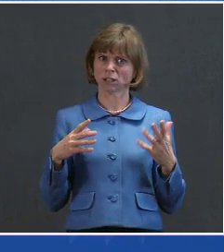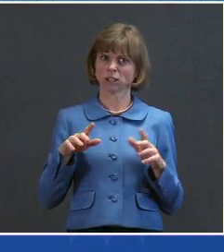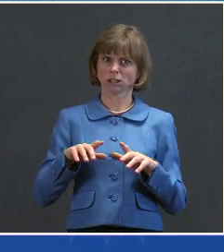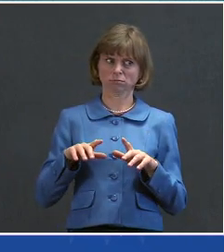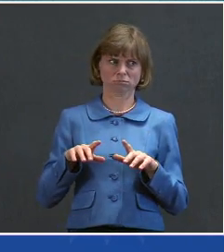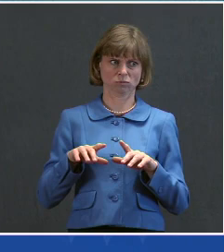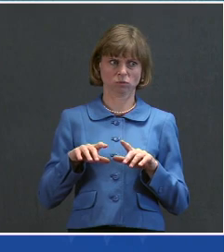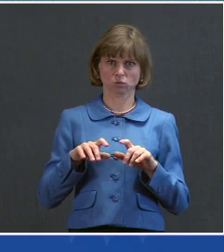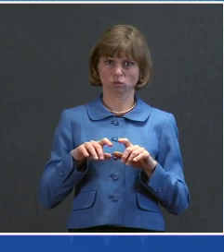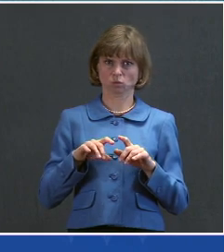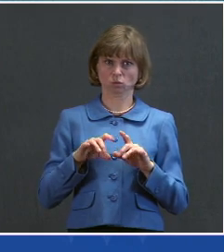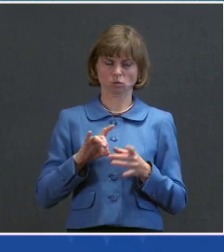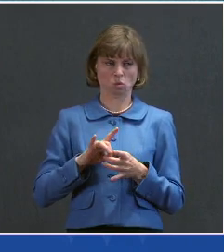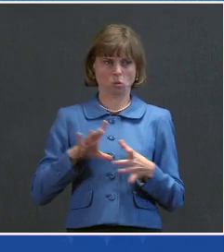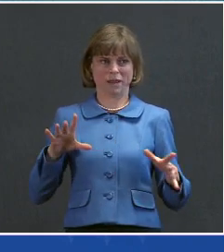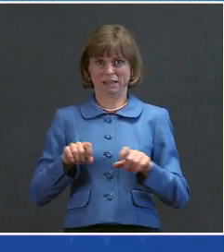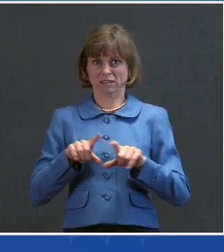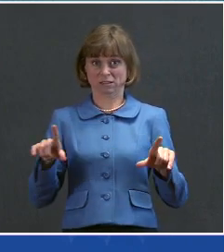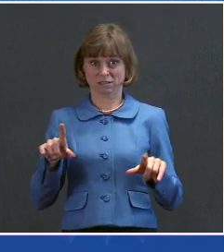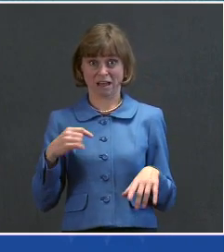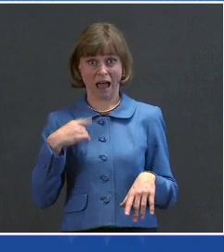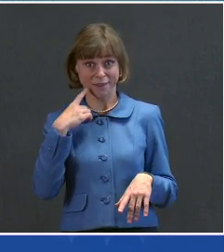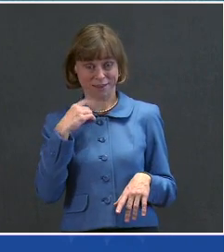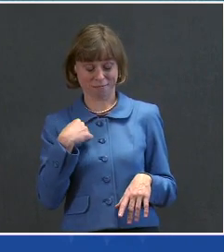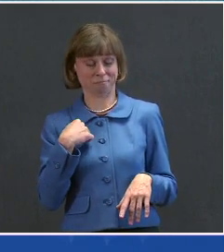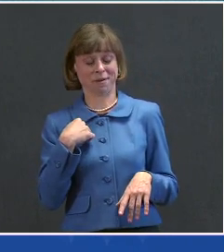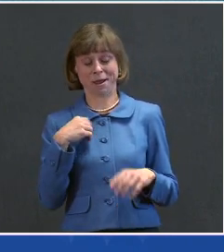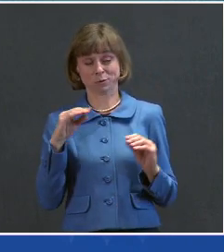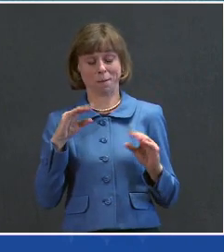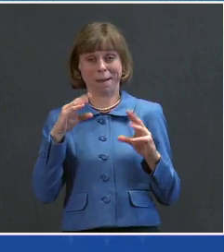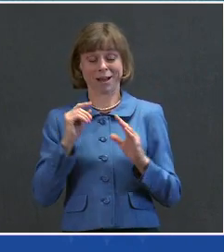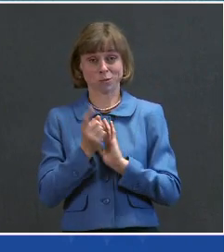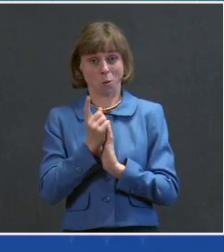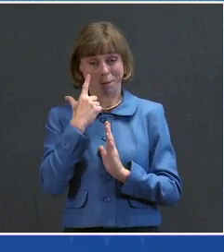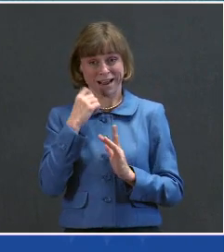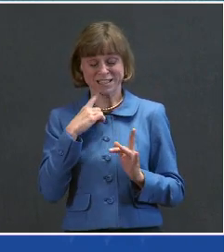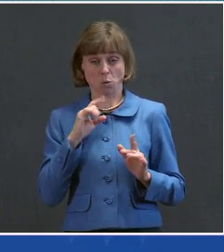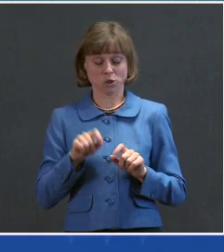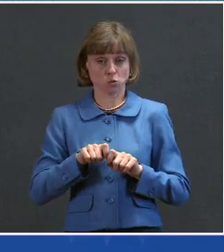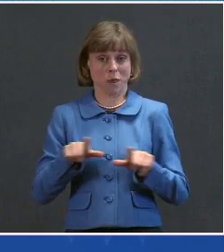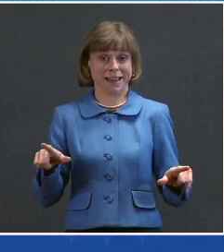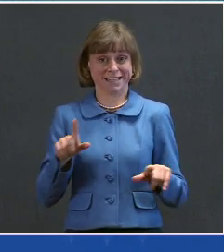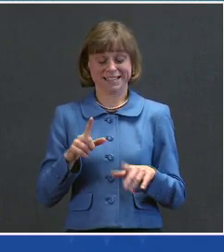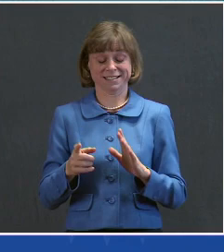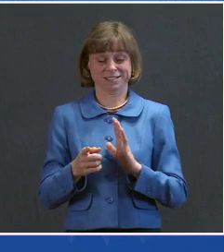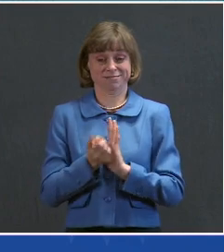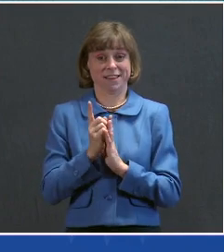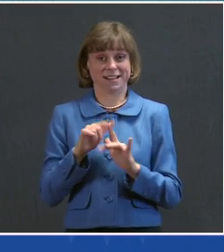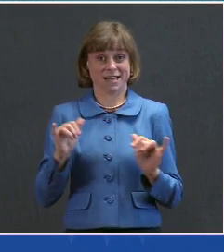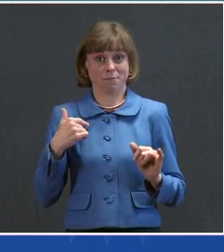it was released while I was up here, which is sort of a magical moment. But I didn't really have anything to do with that. We were intending to release the names.